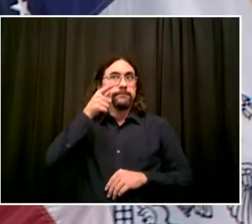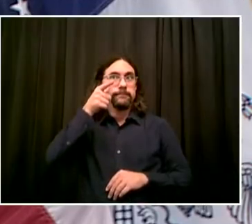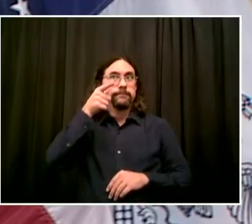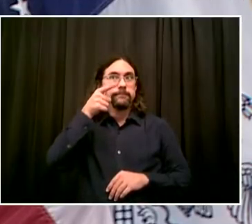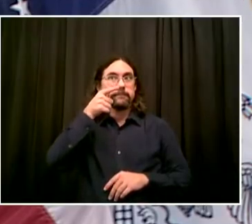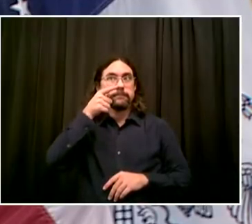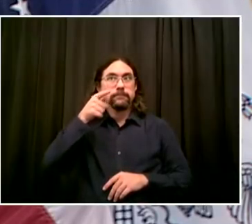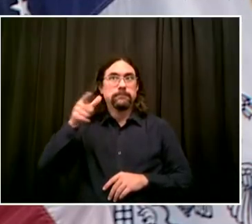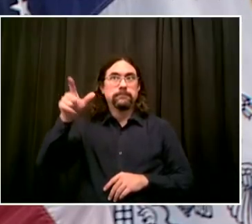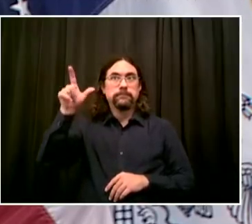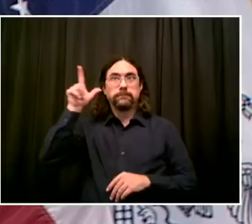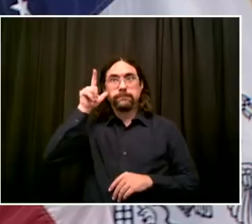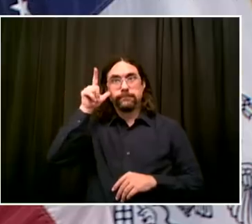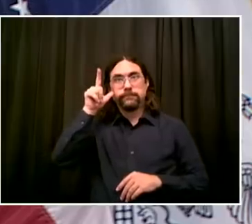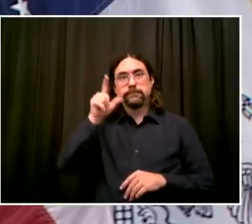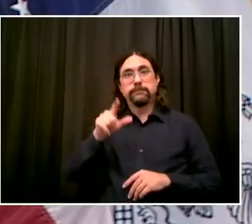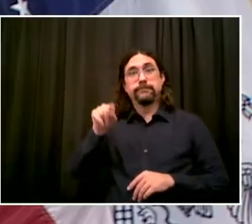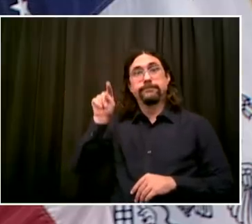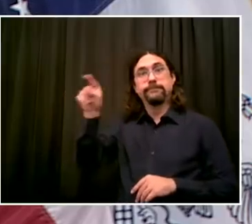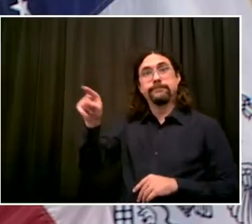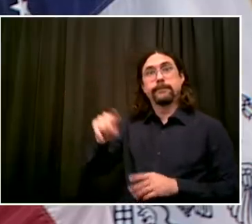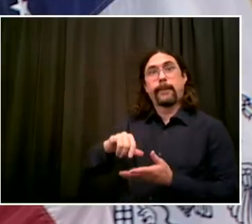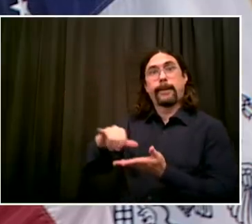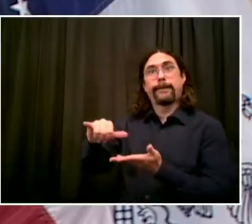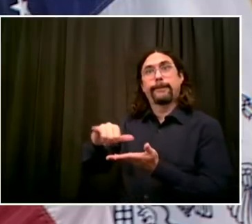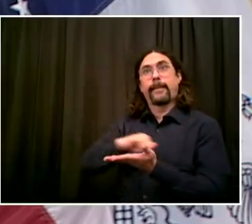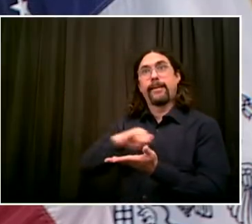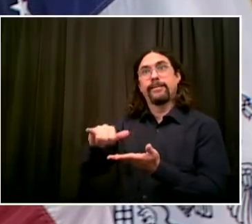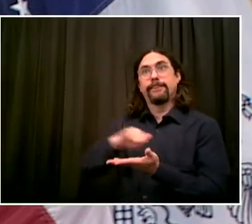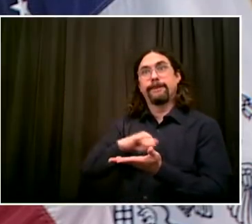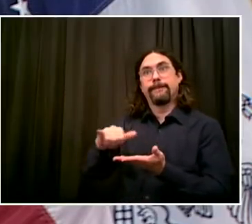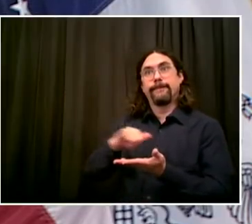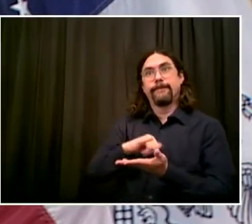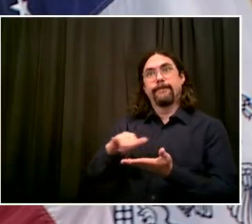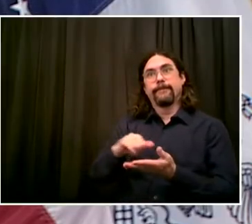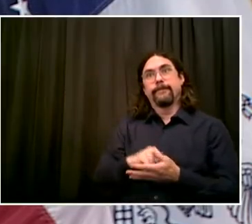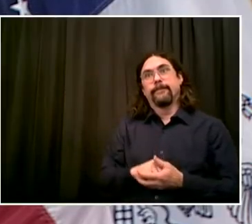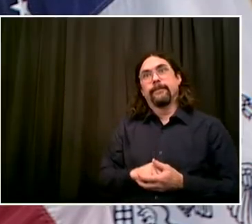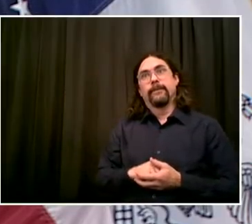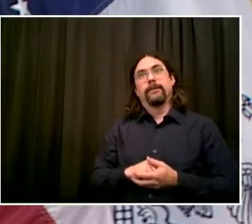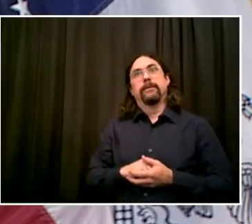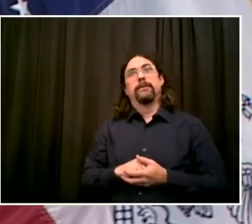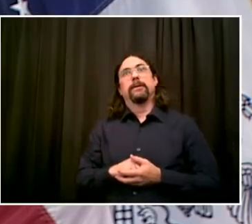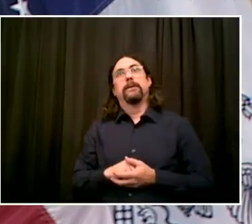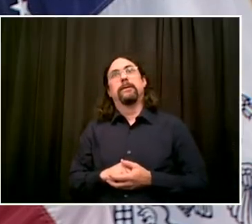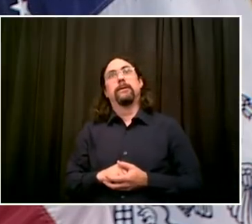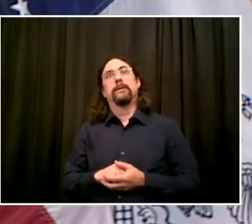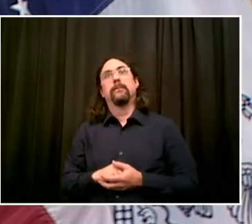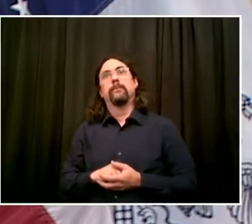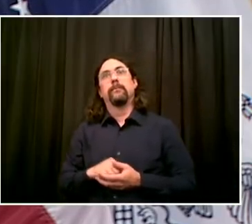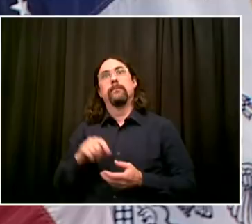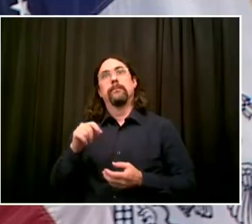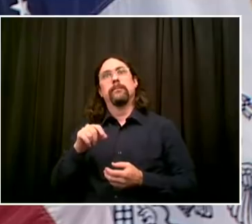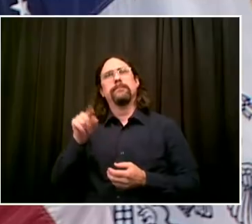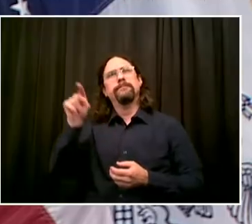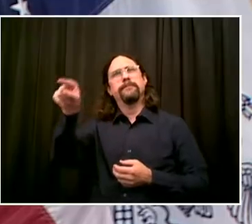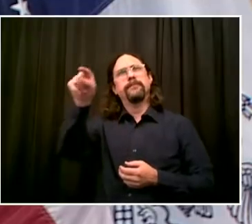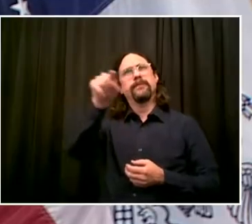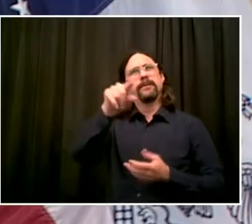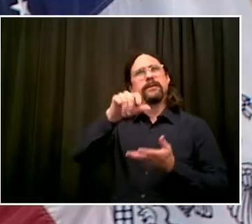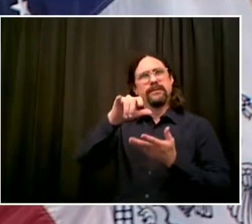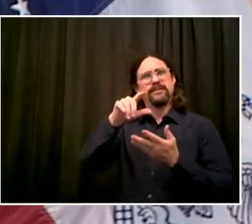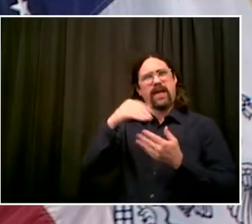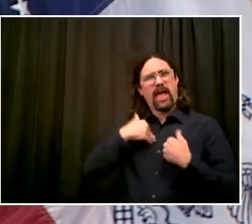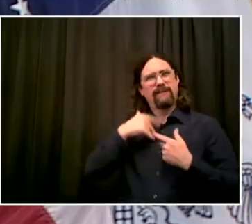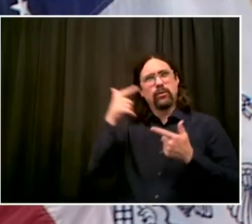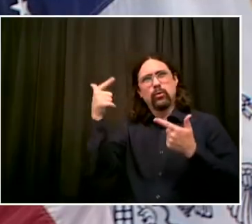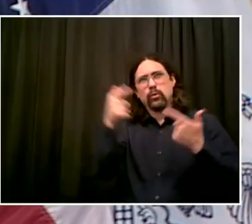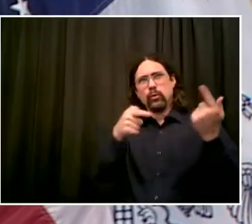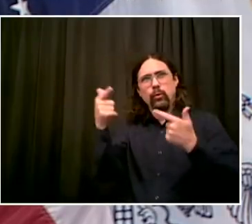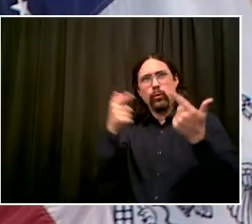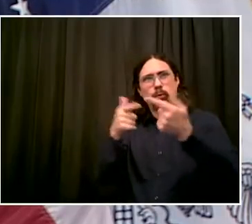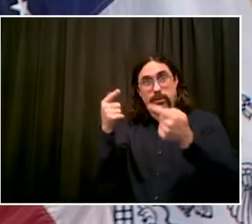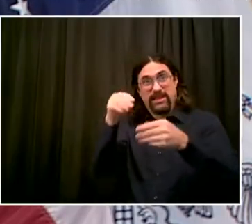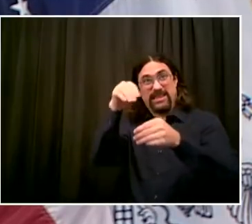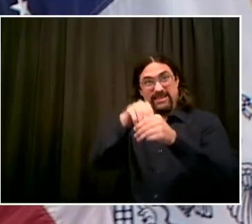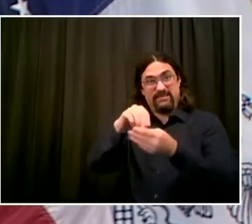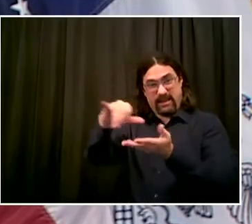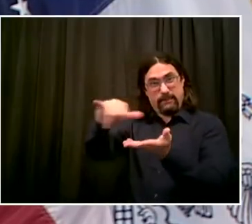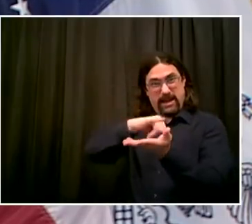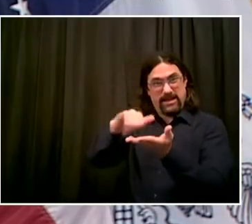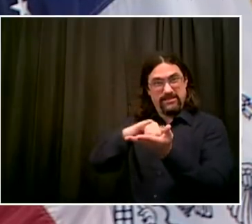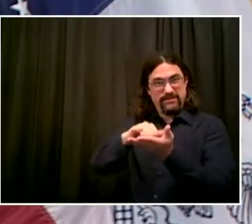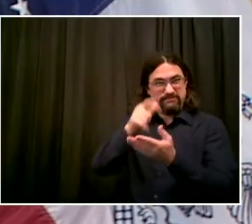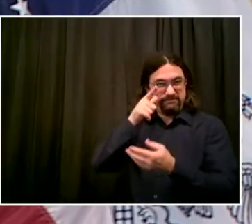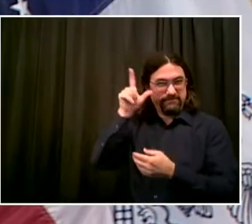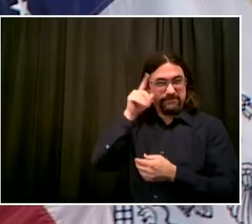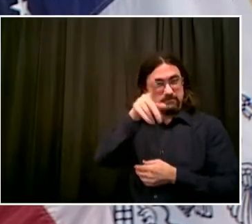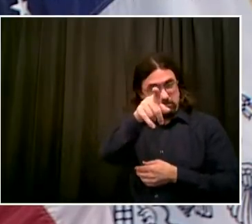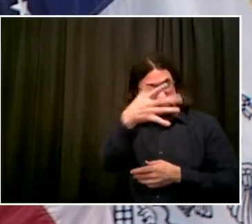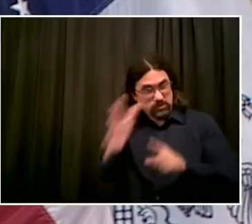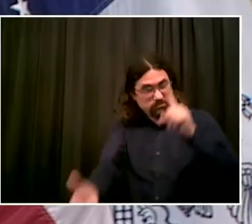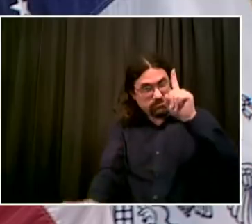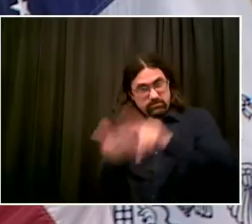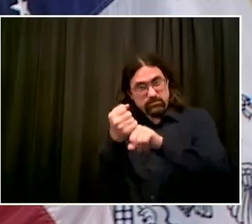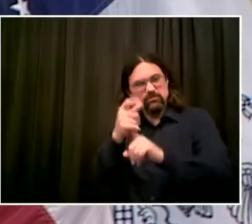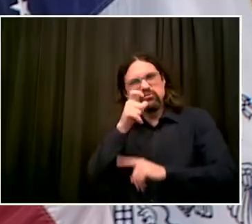BANGLADESH, DAY